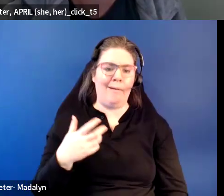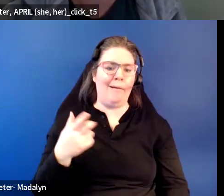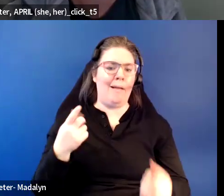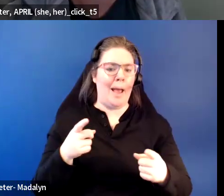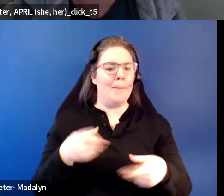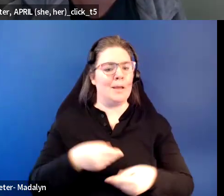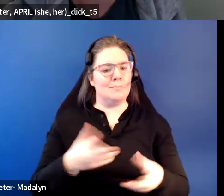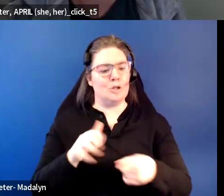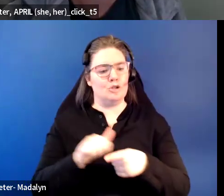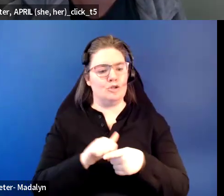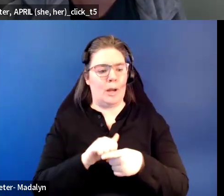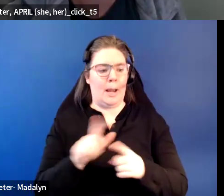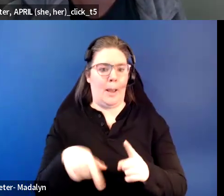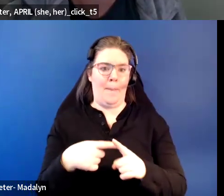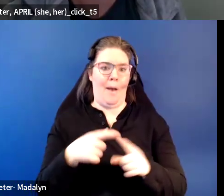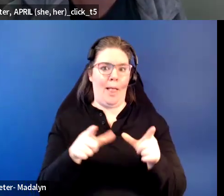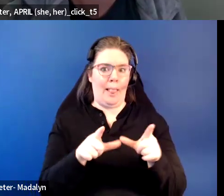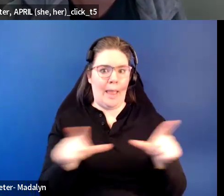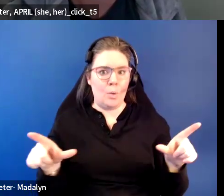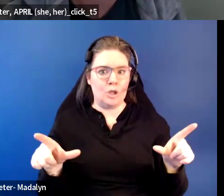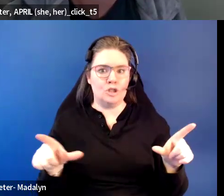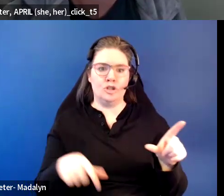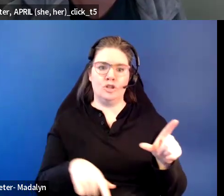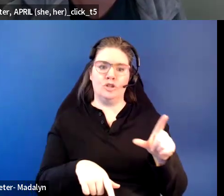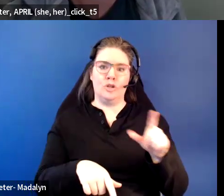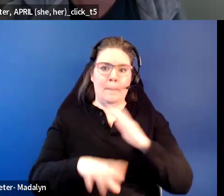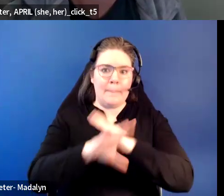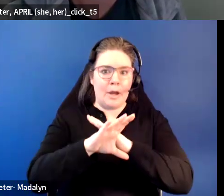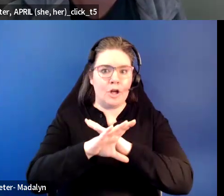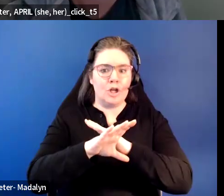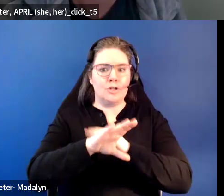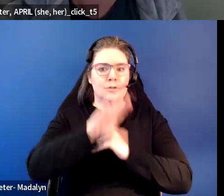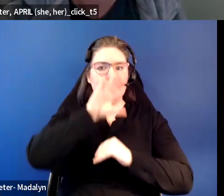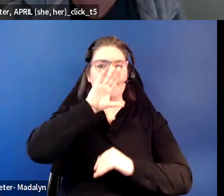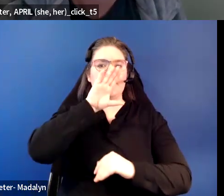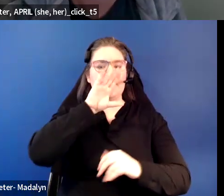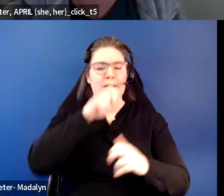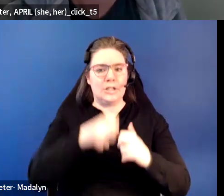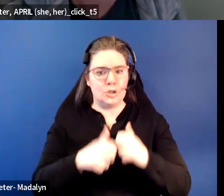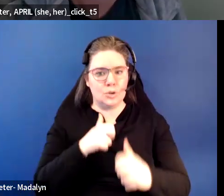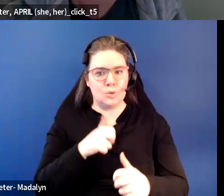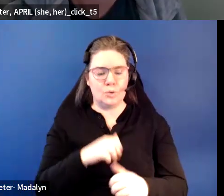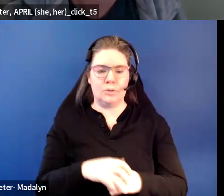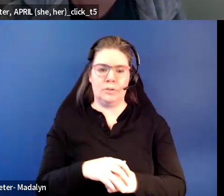Elissa w/ APRIL: language and barriers. Elissa w/ APRIL: I think some of the things that we found